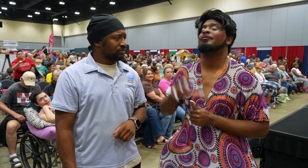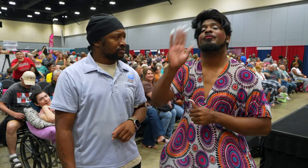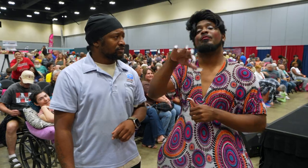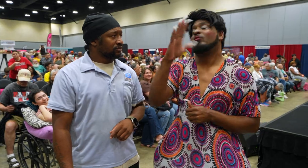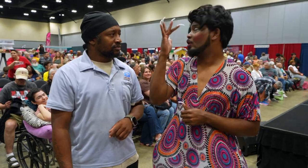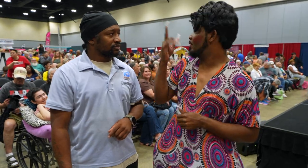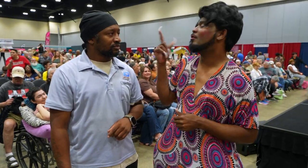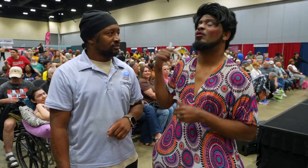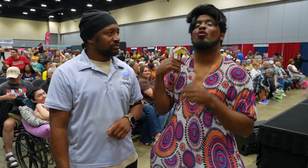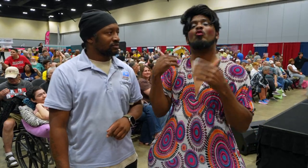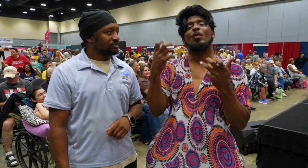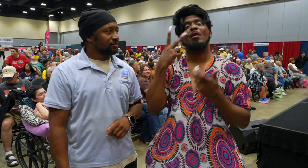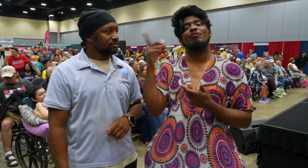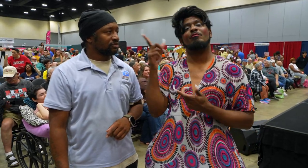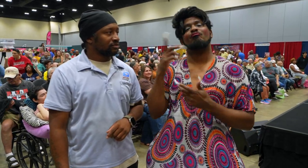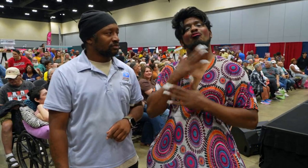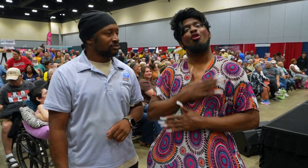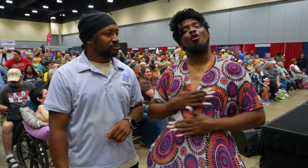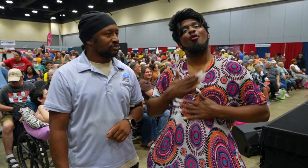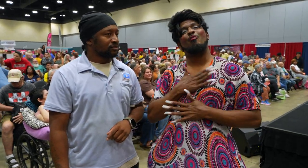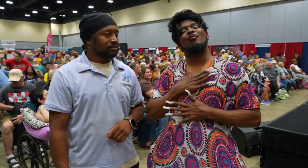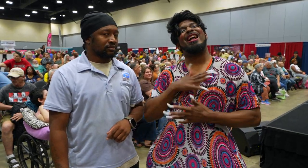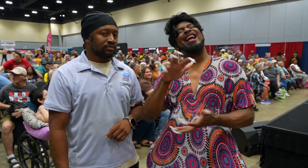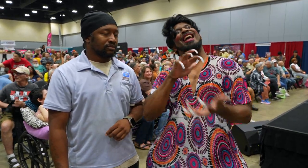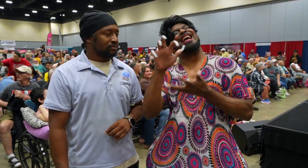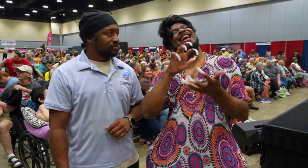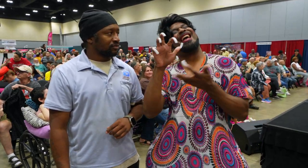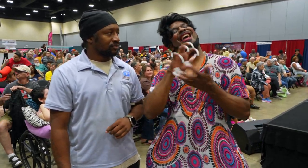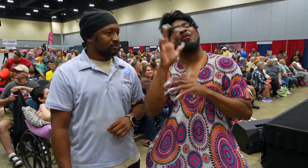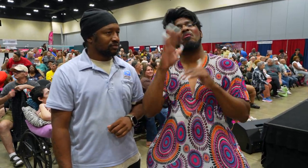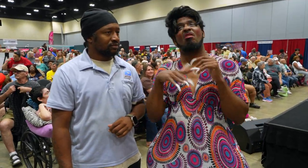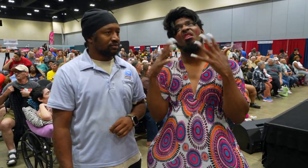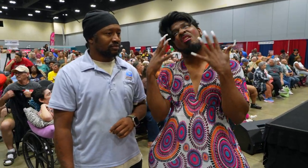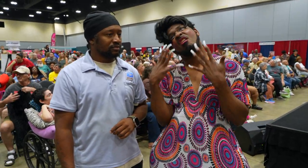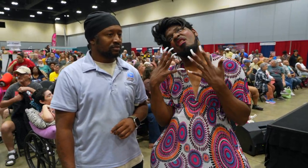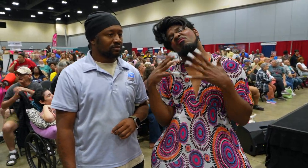Why are we doing this show? We want the audience to have a good time with plenty of laughs, not sadness.